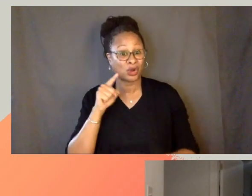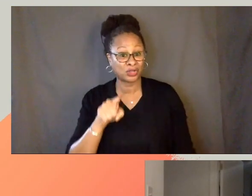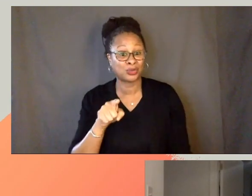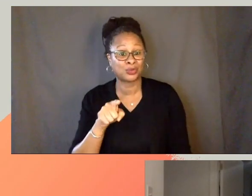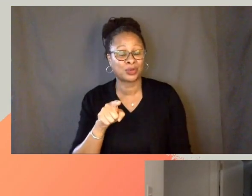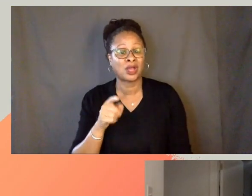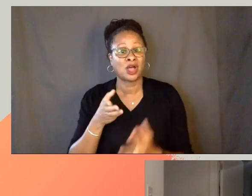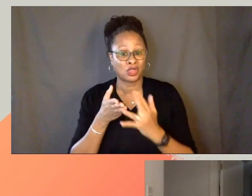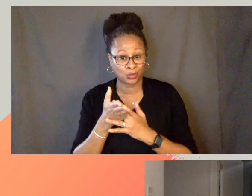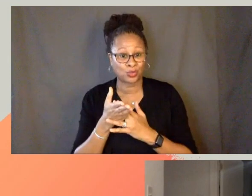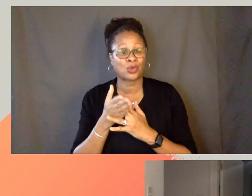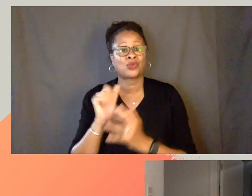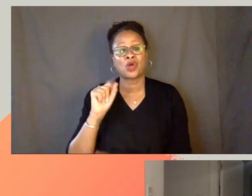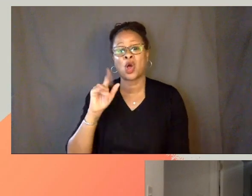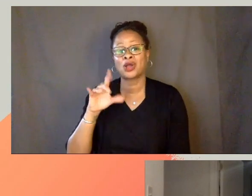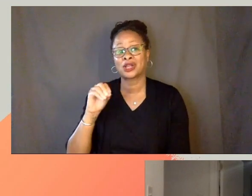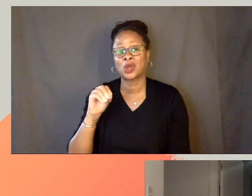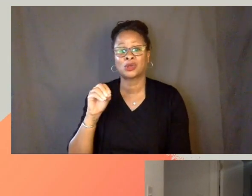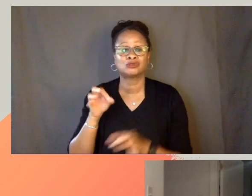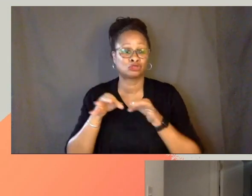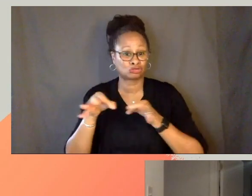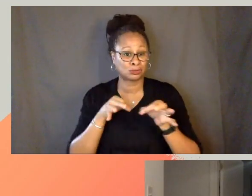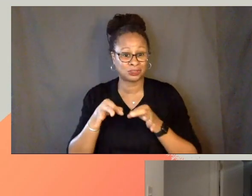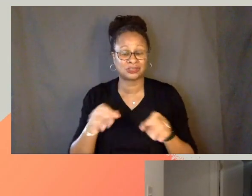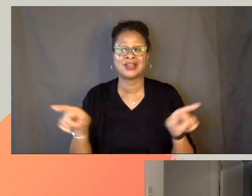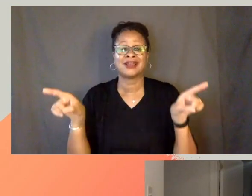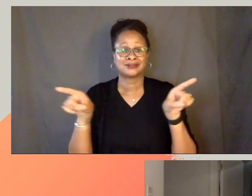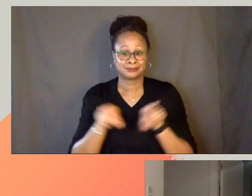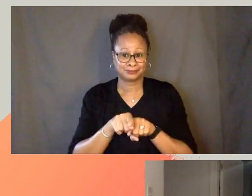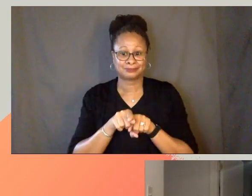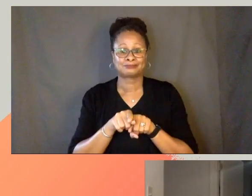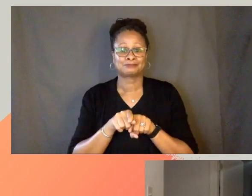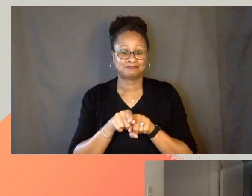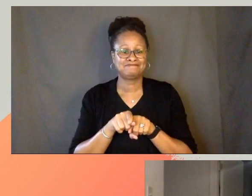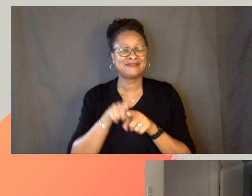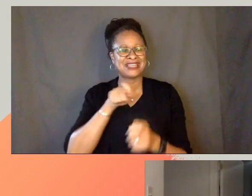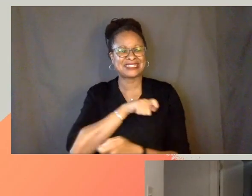through the audio description as precisely